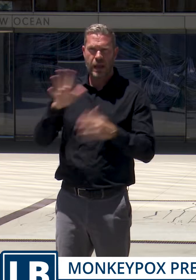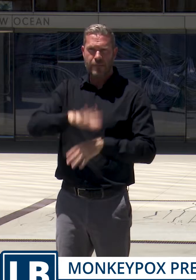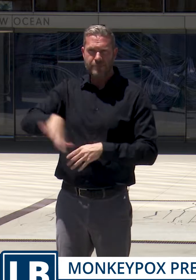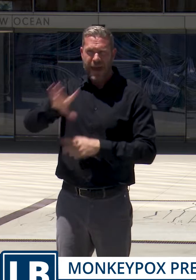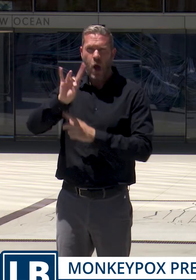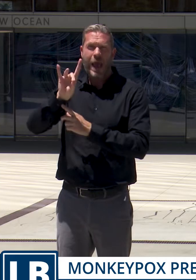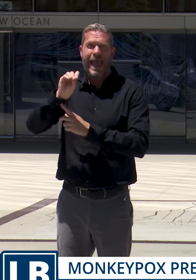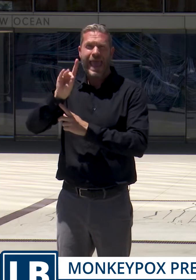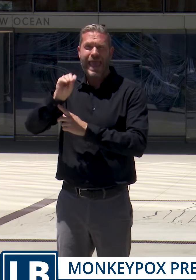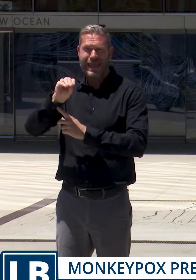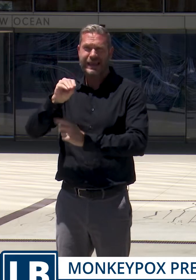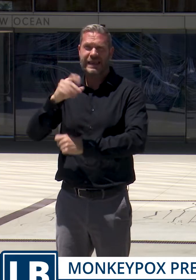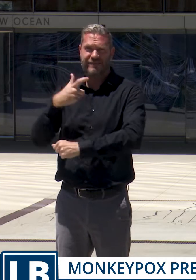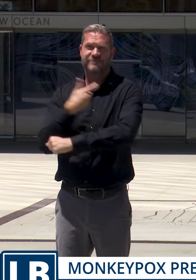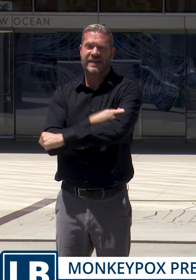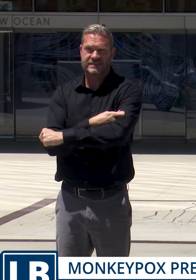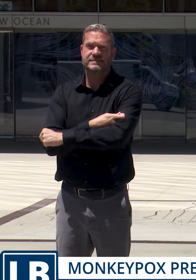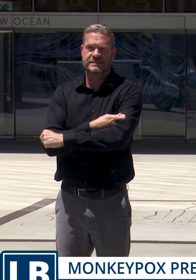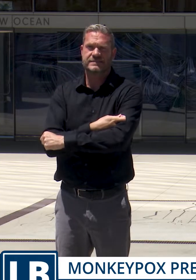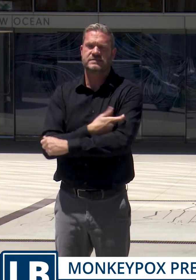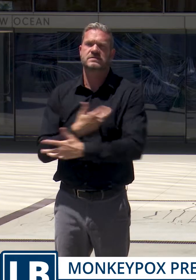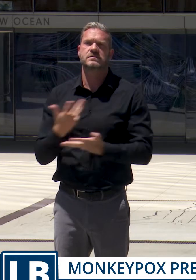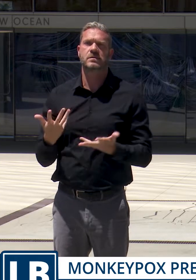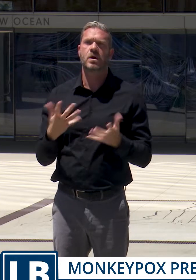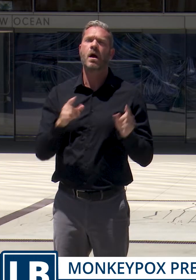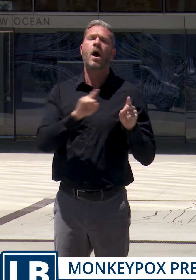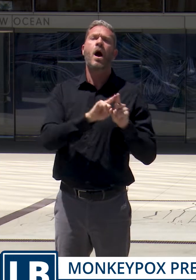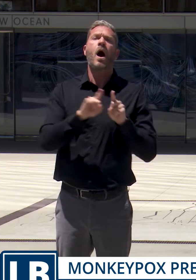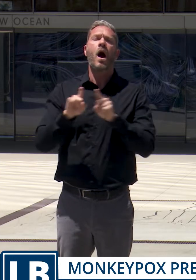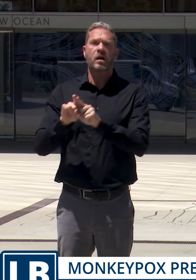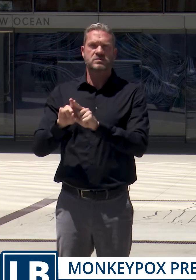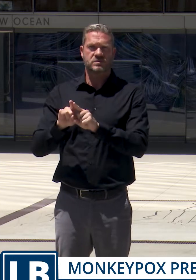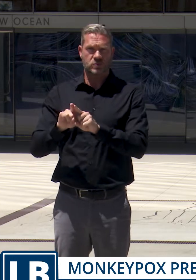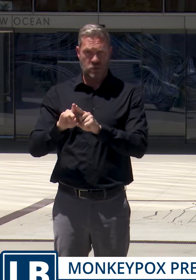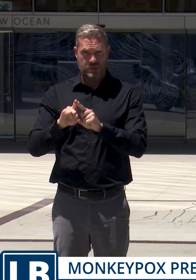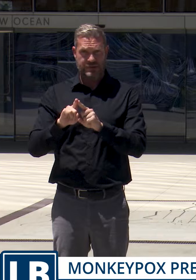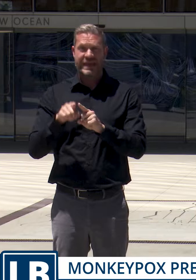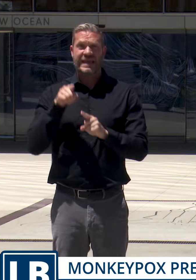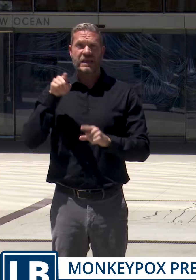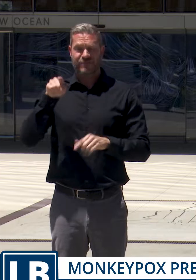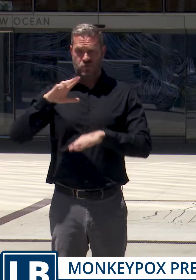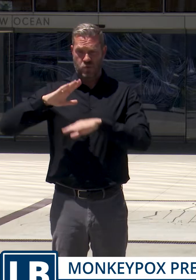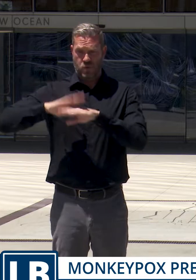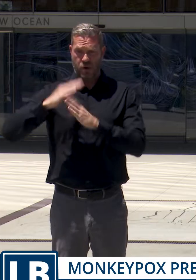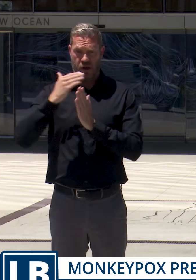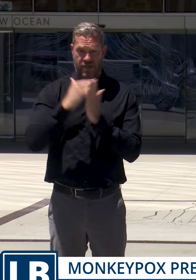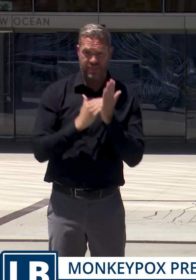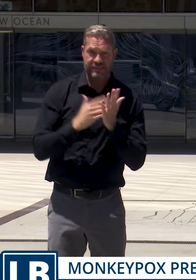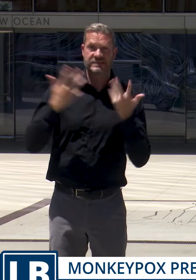vaccinations i will also note that if you are on uh this list if you have actually called the city